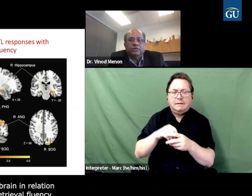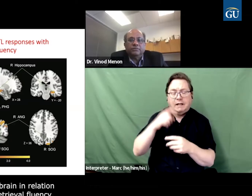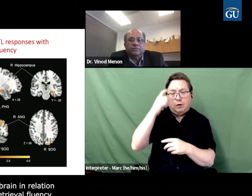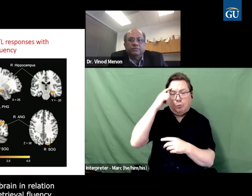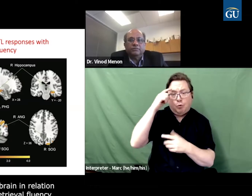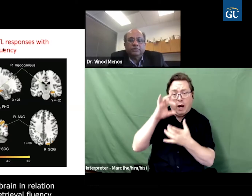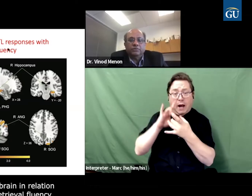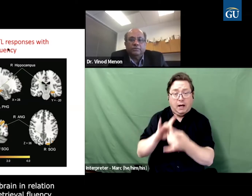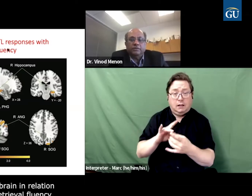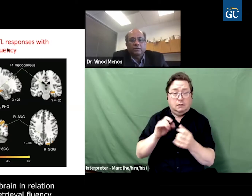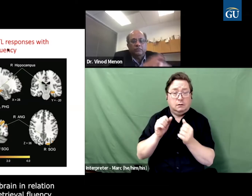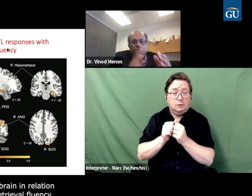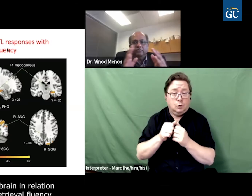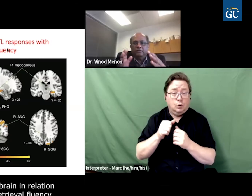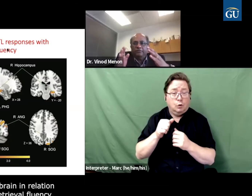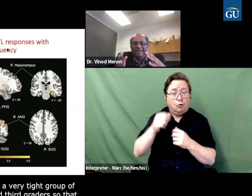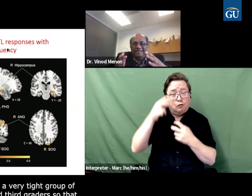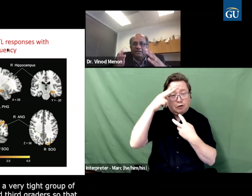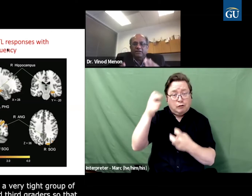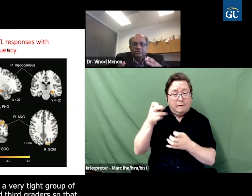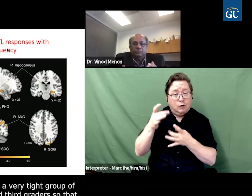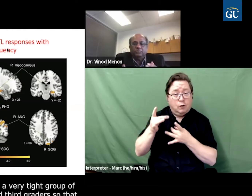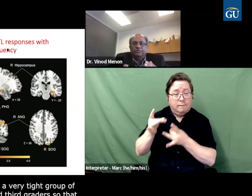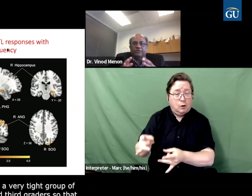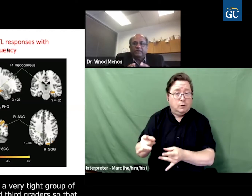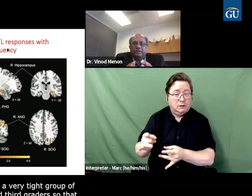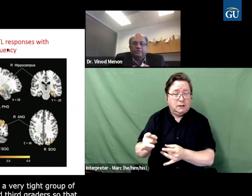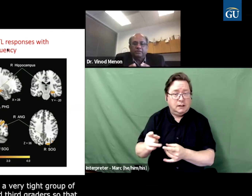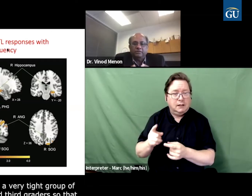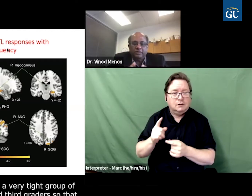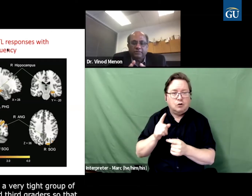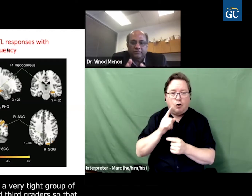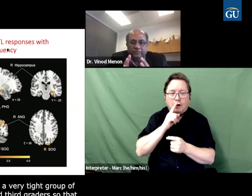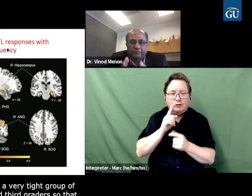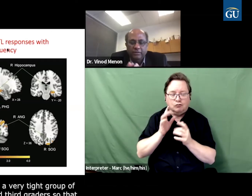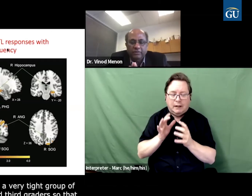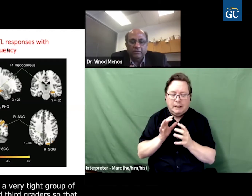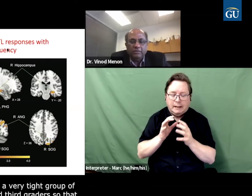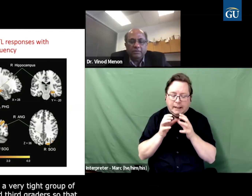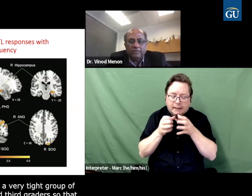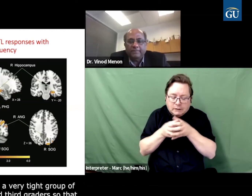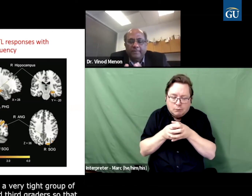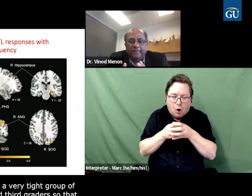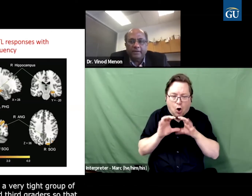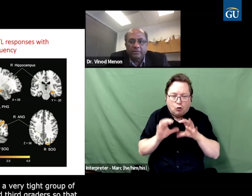relation to retrieval fluency so this is a very tight group of second and third